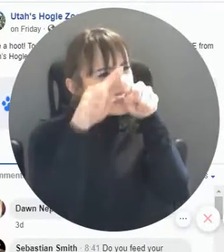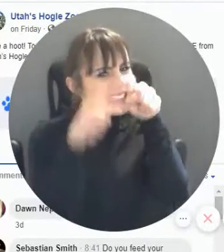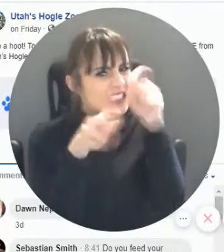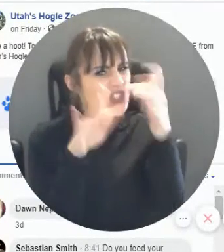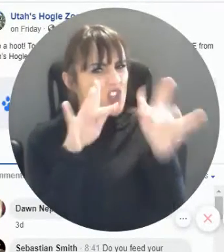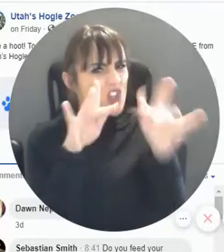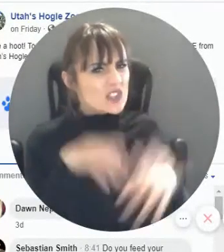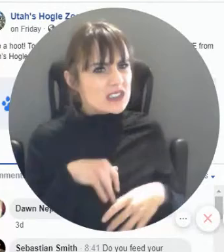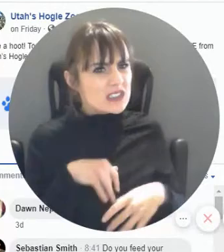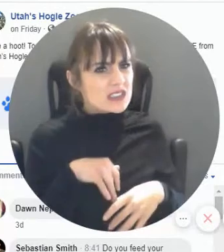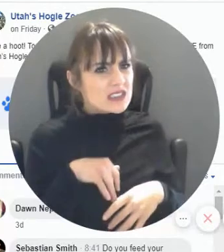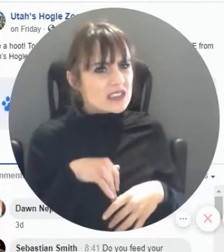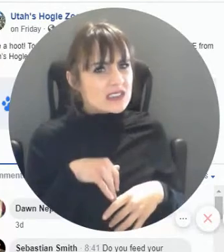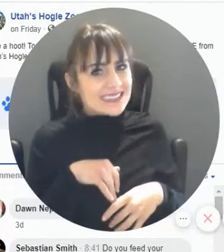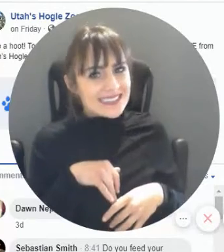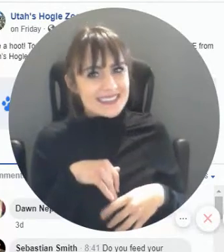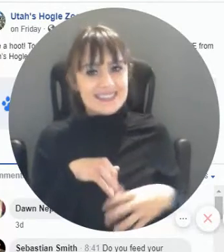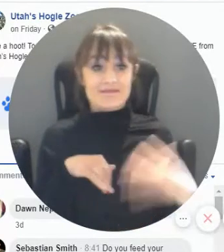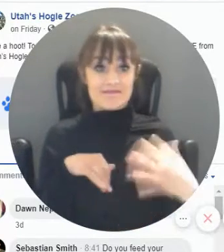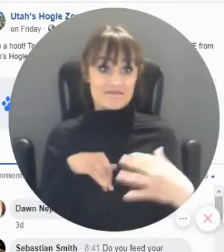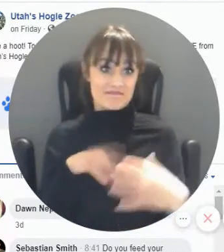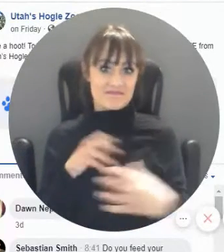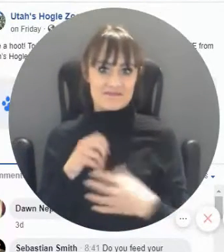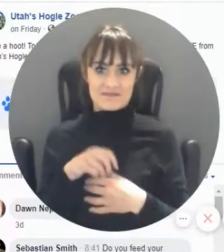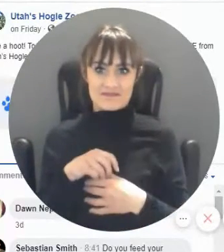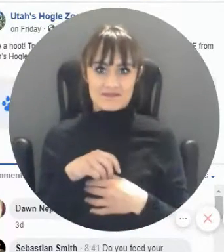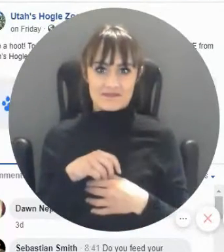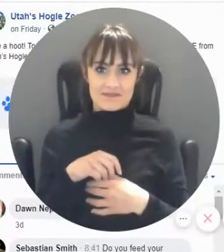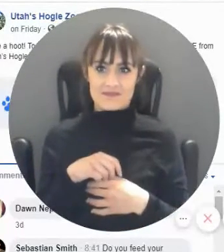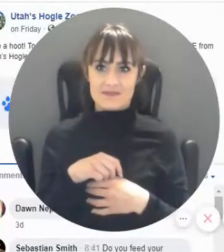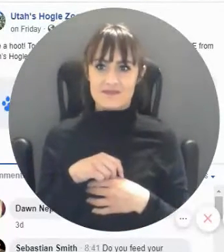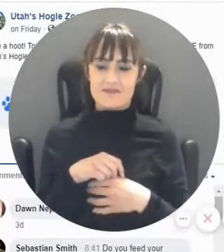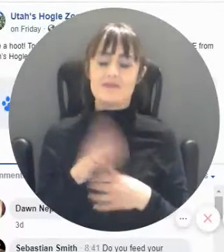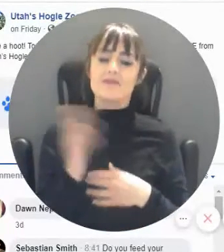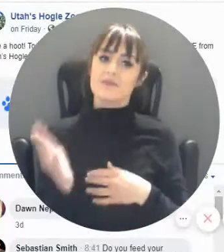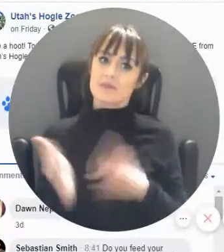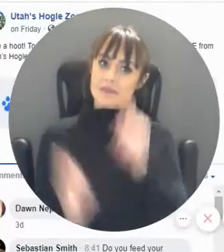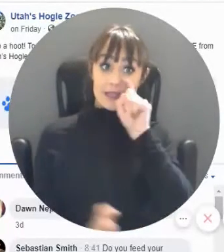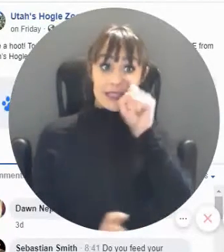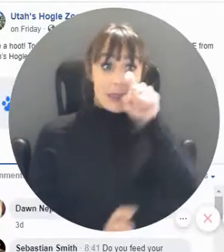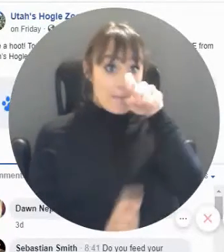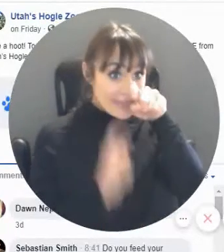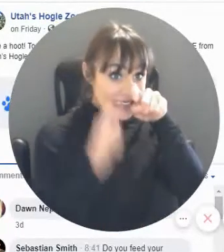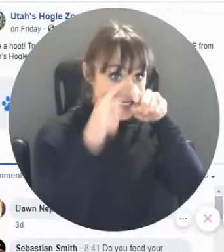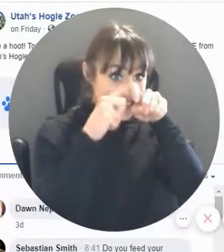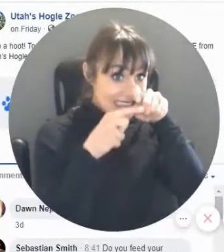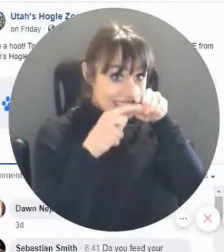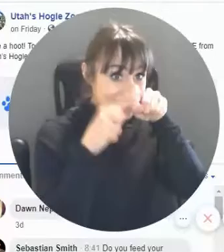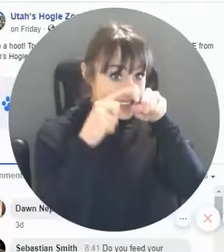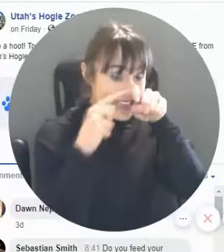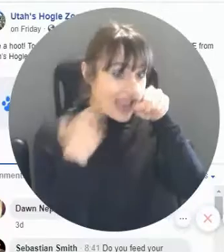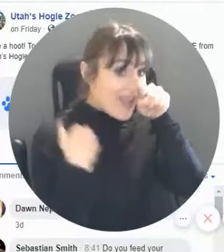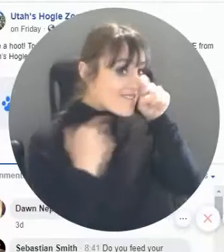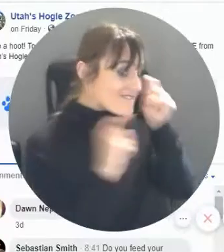(Other voice): He's like I'l show you. What did you say? Autumn: So the beak does have that hooked end, which